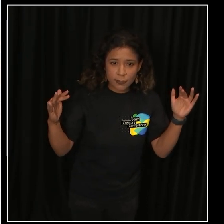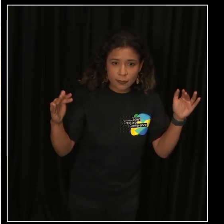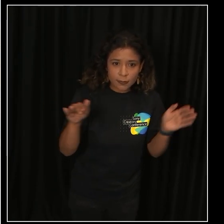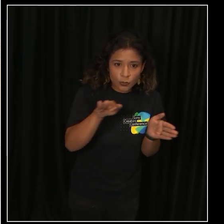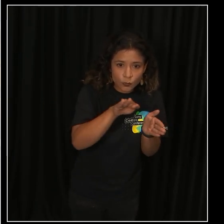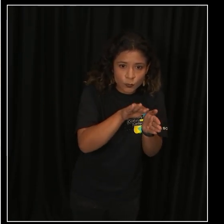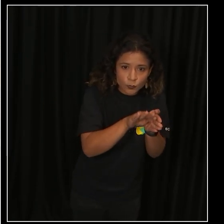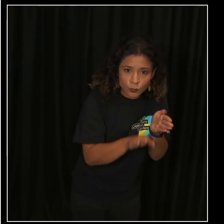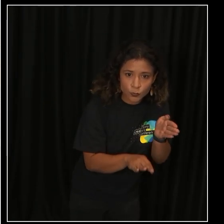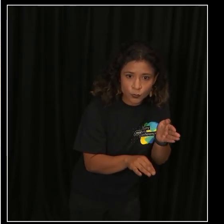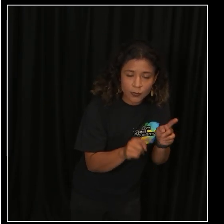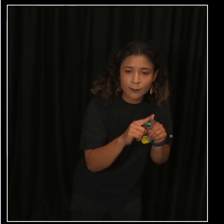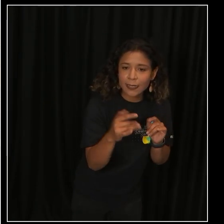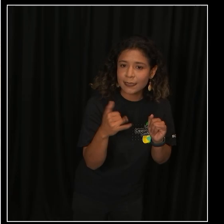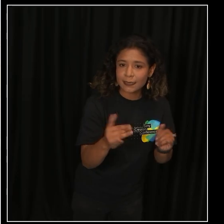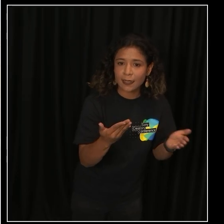but it still remains at the edges.